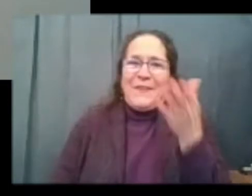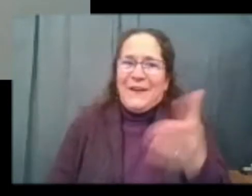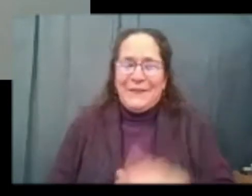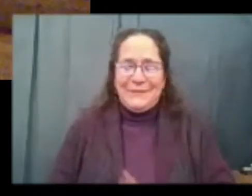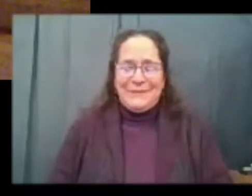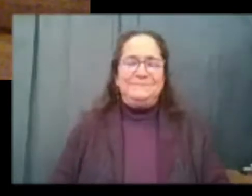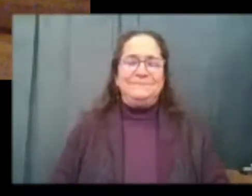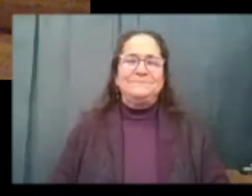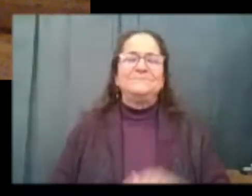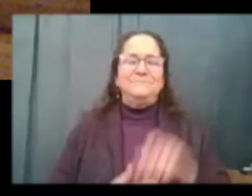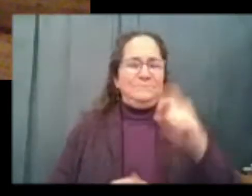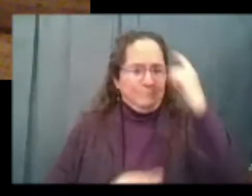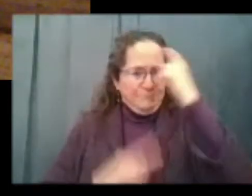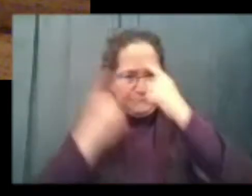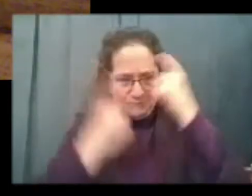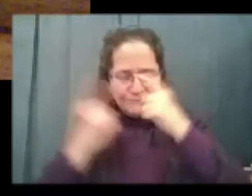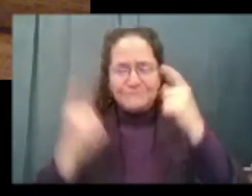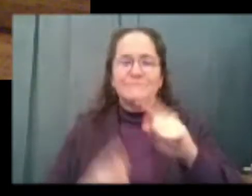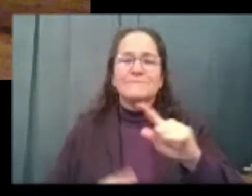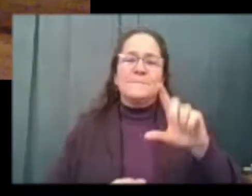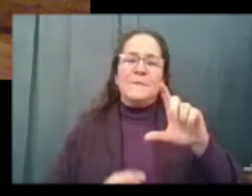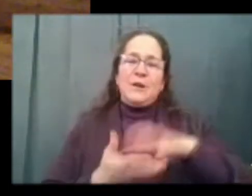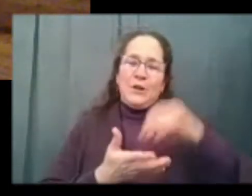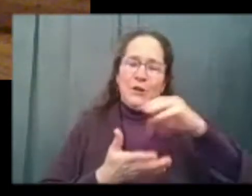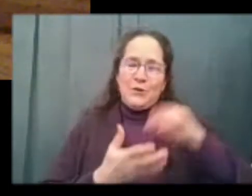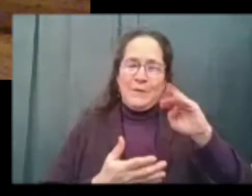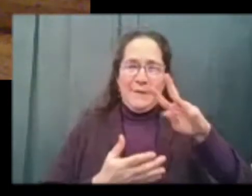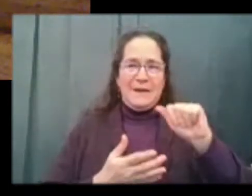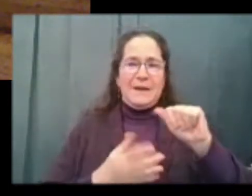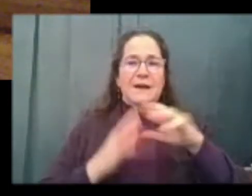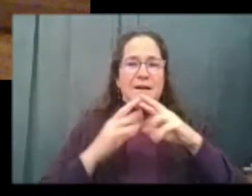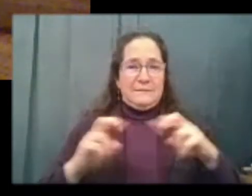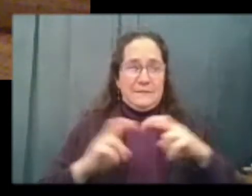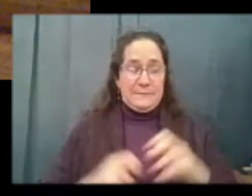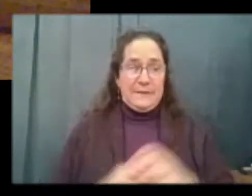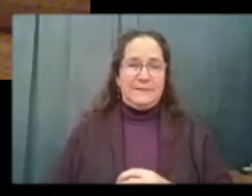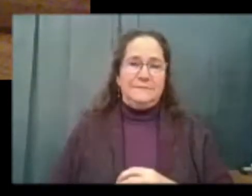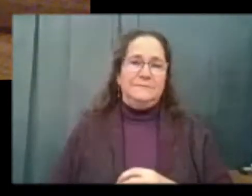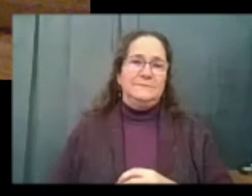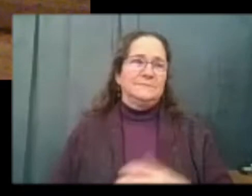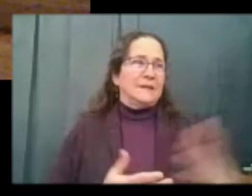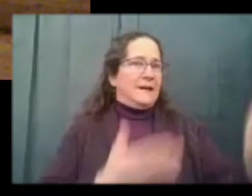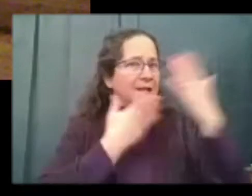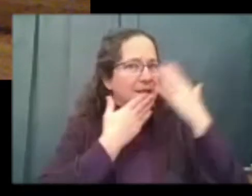Thank you, Jessica. For those interested in learning more about our Learning Media